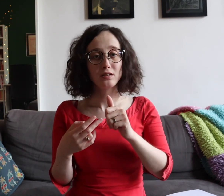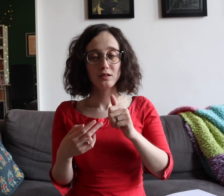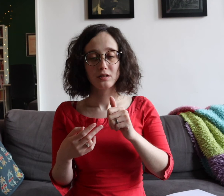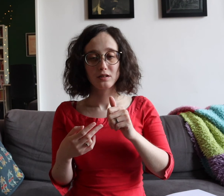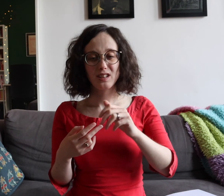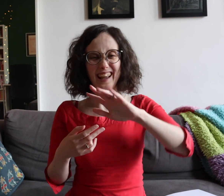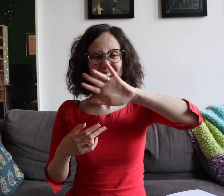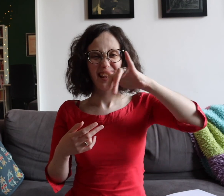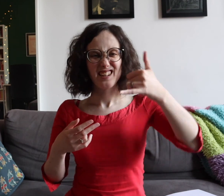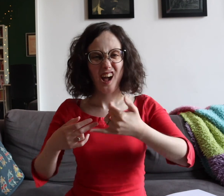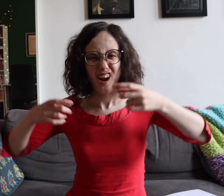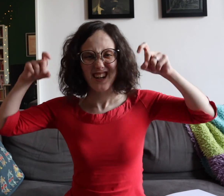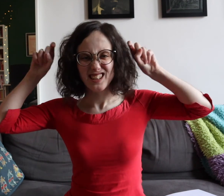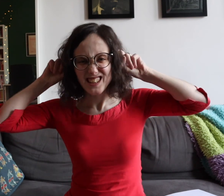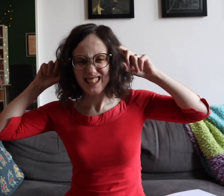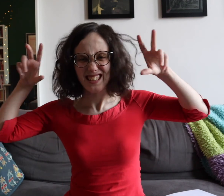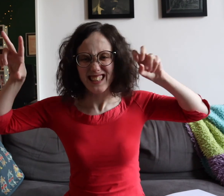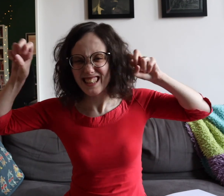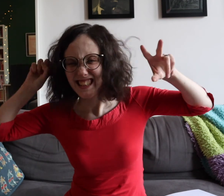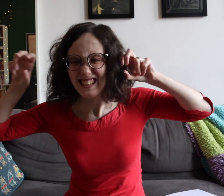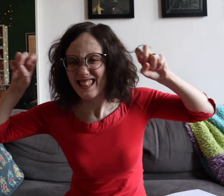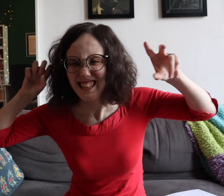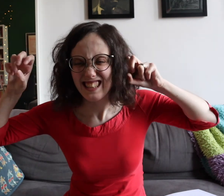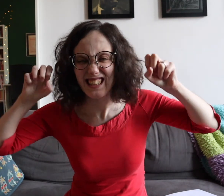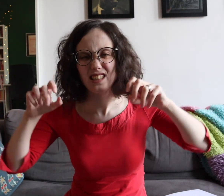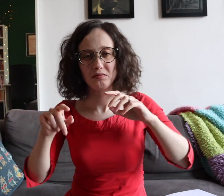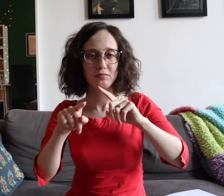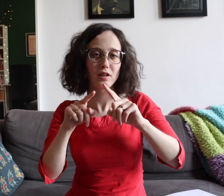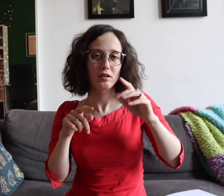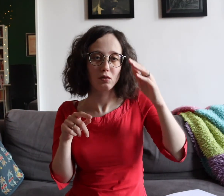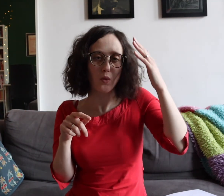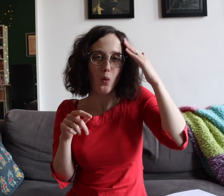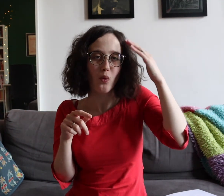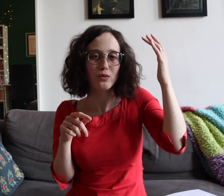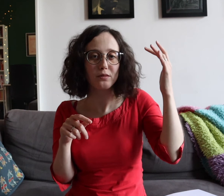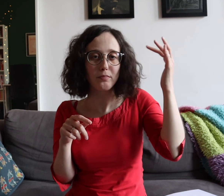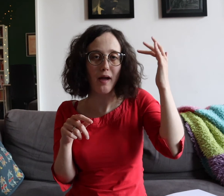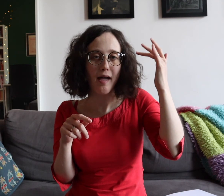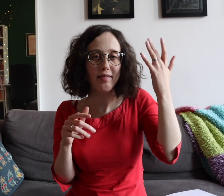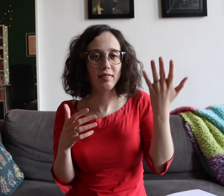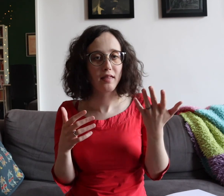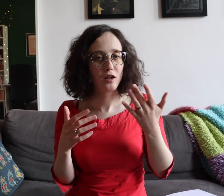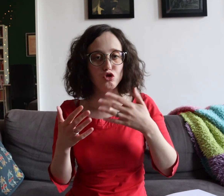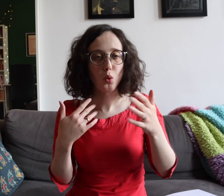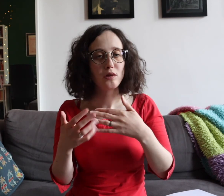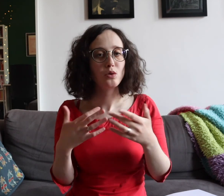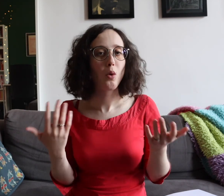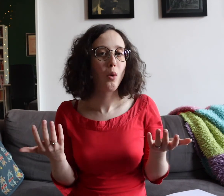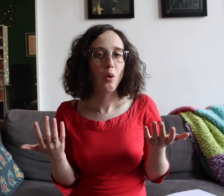When I wear my hearing aids all day long and have to pick up all the sounds, I will definitely get a headache.